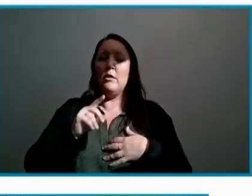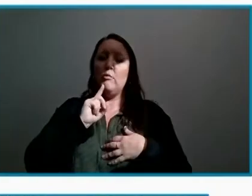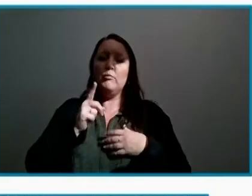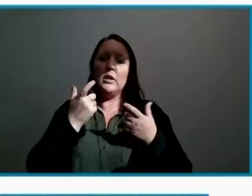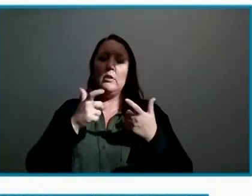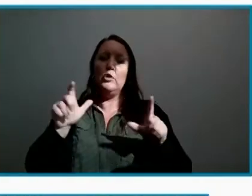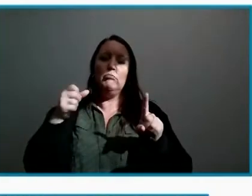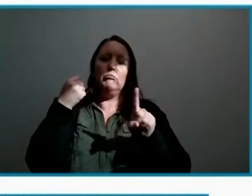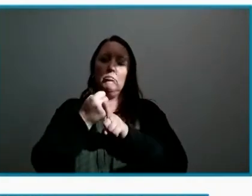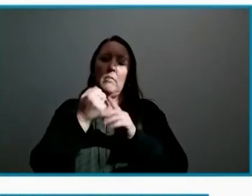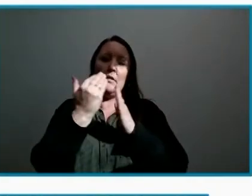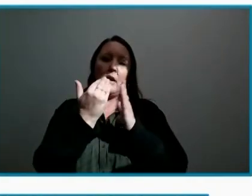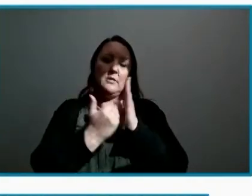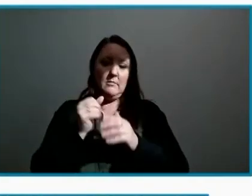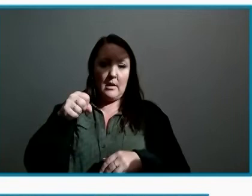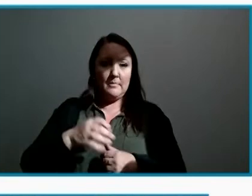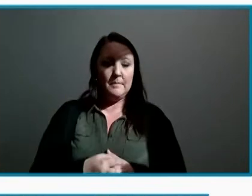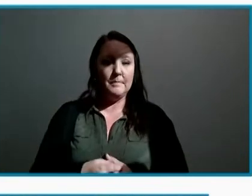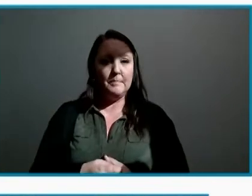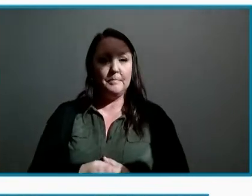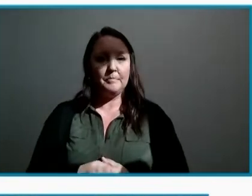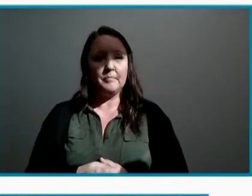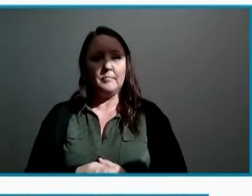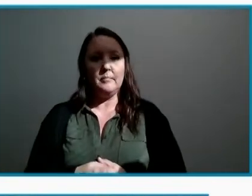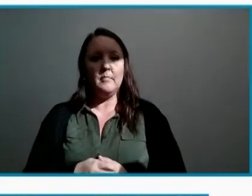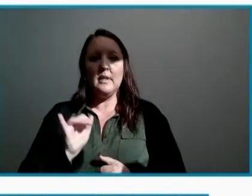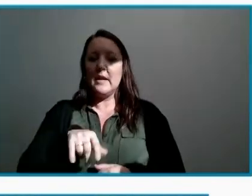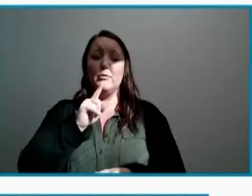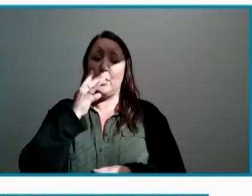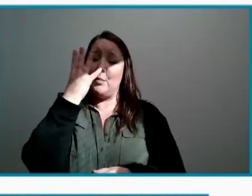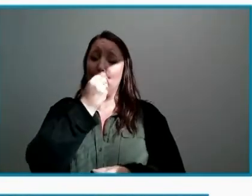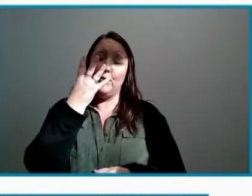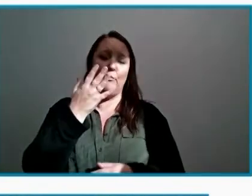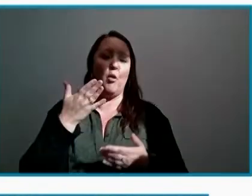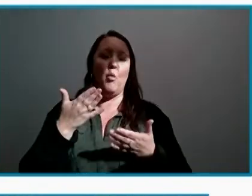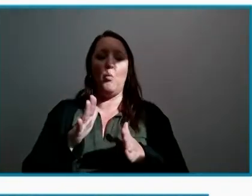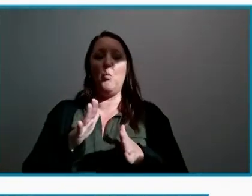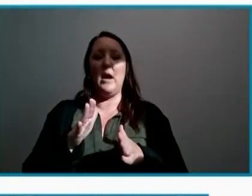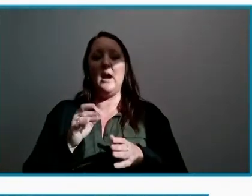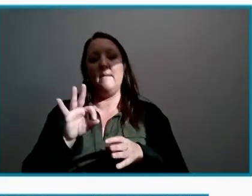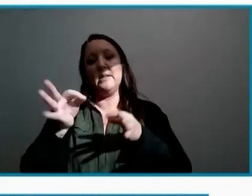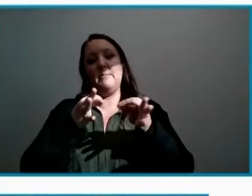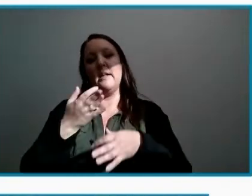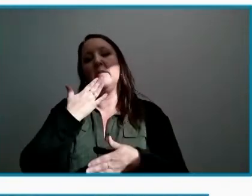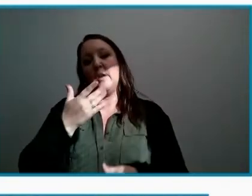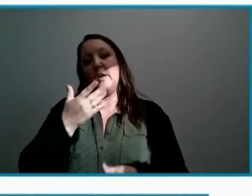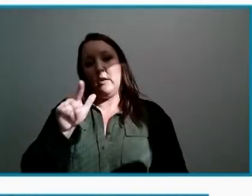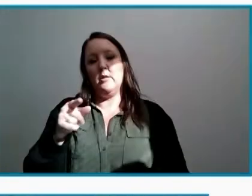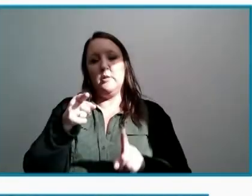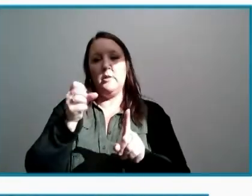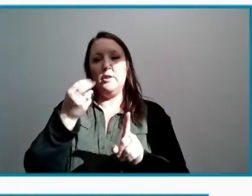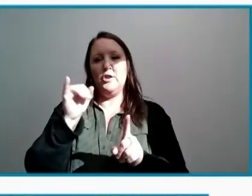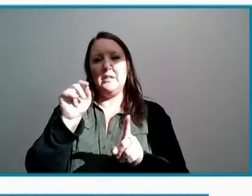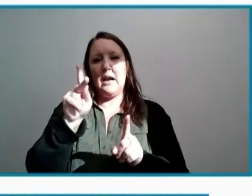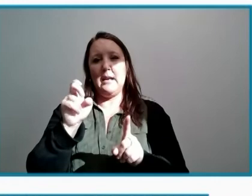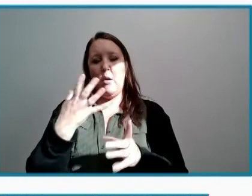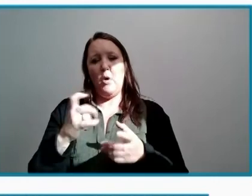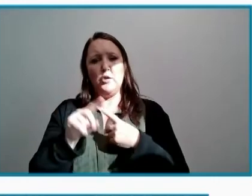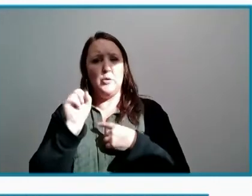That's really a beautiful way of putting it, Gill, thank you. And Sakate, I'd love to ask if that resonates with you as you were talking about